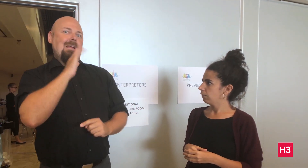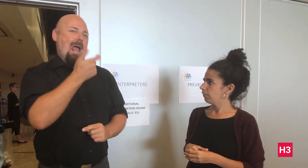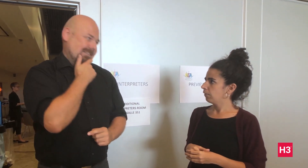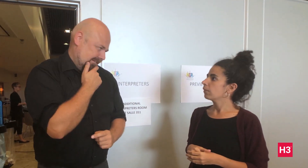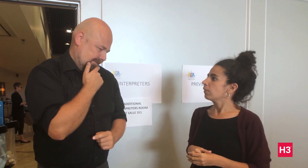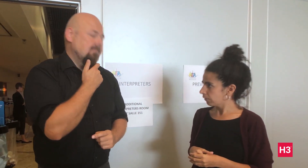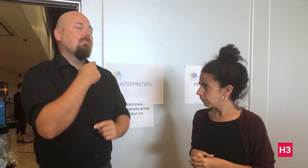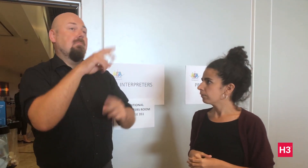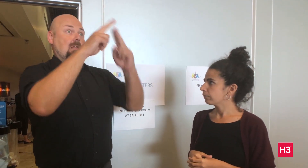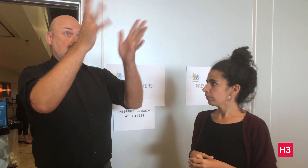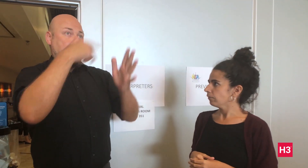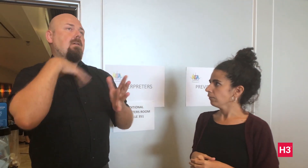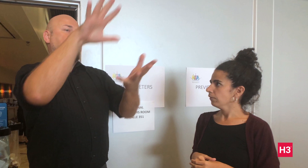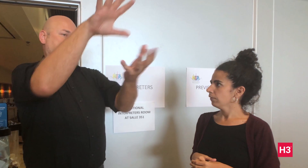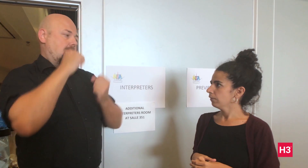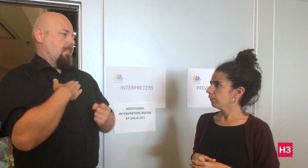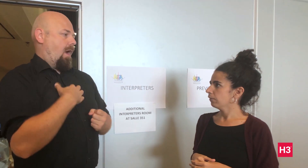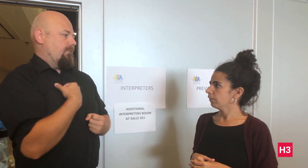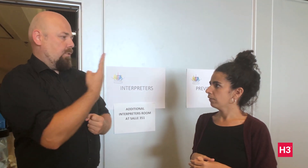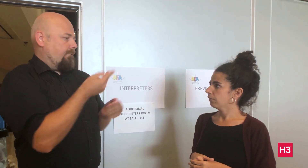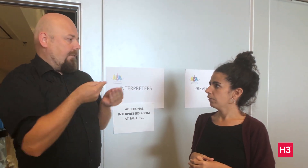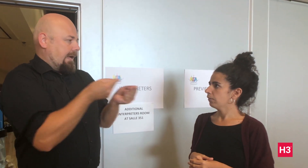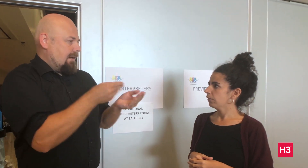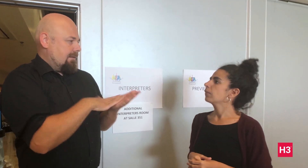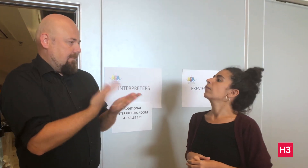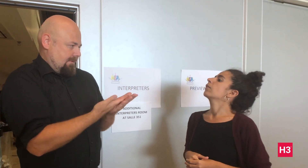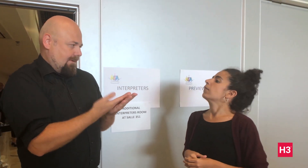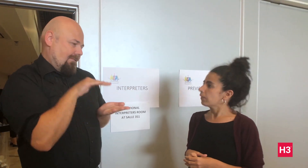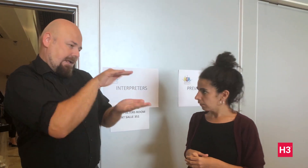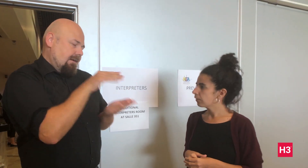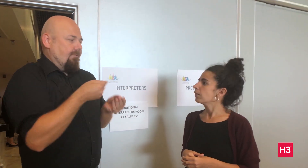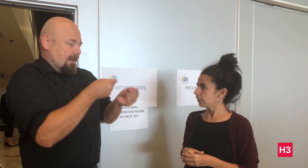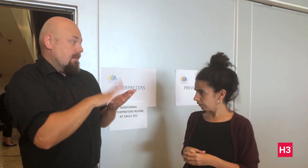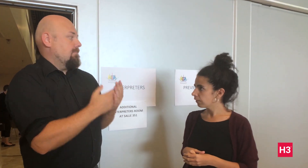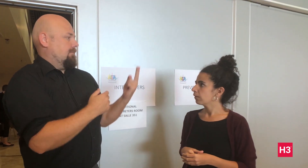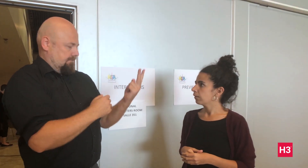International Sign, it is then translated to spoken English.